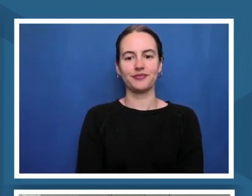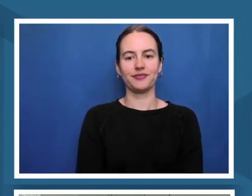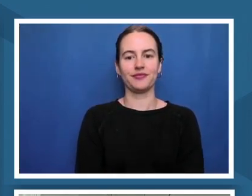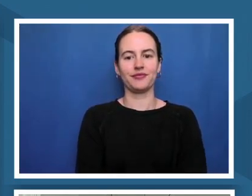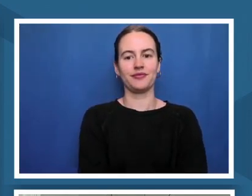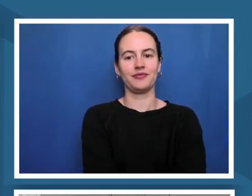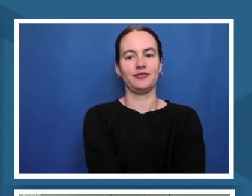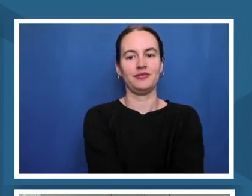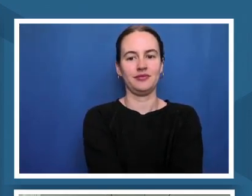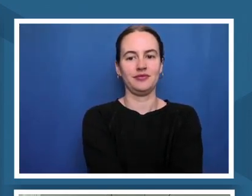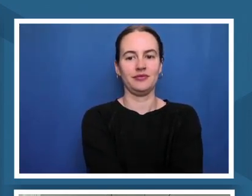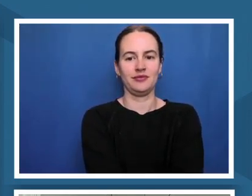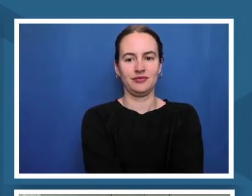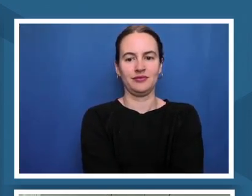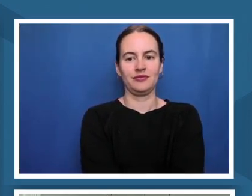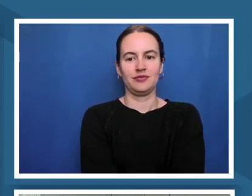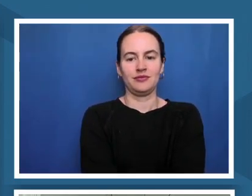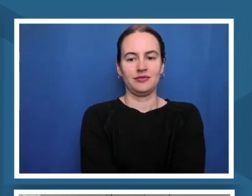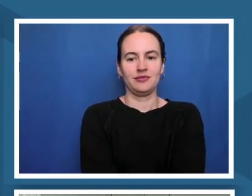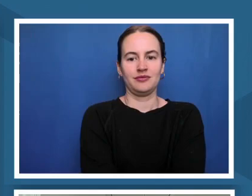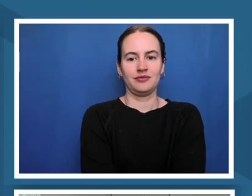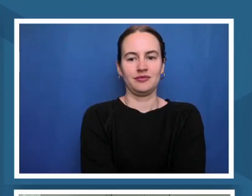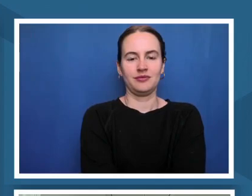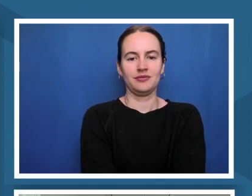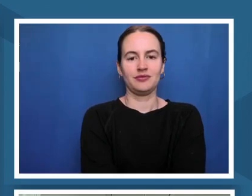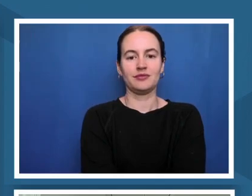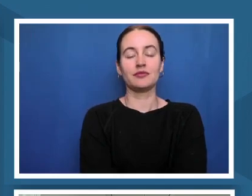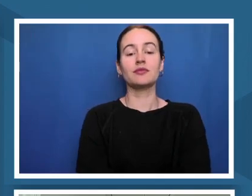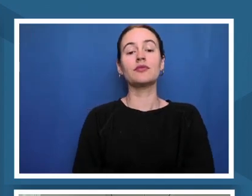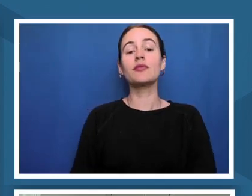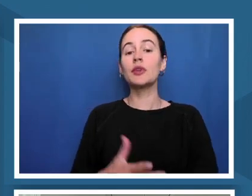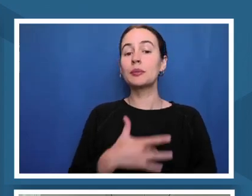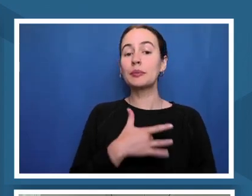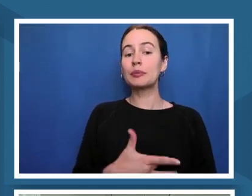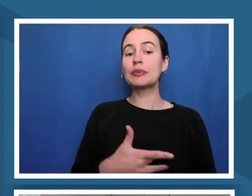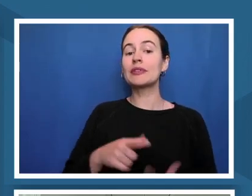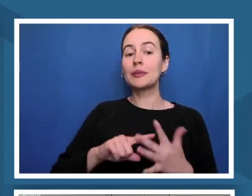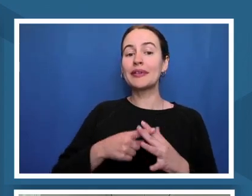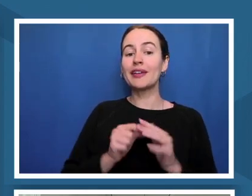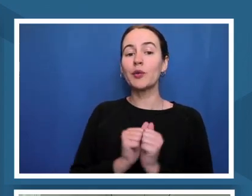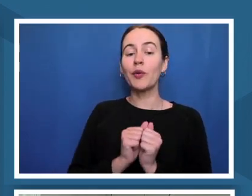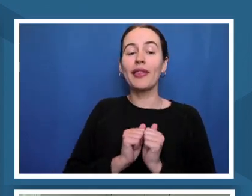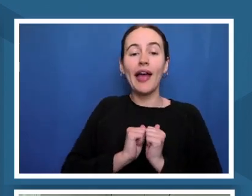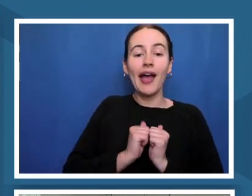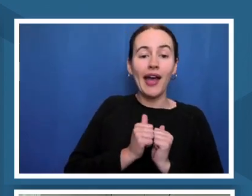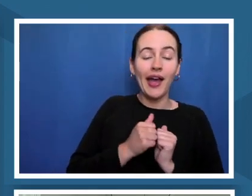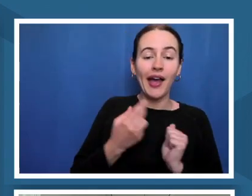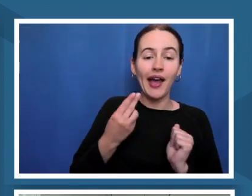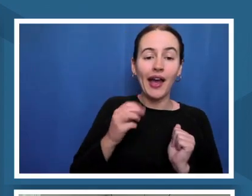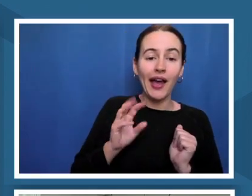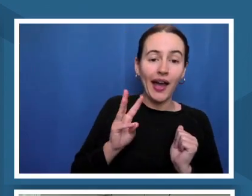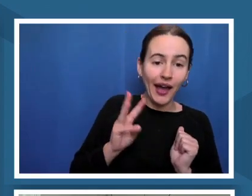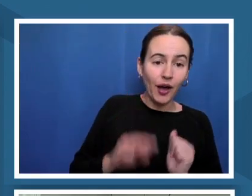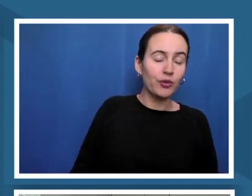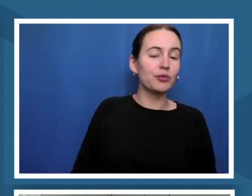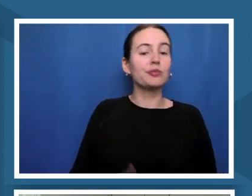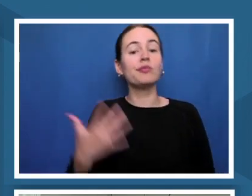these are questions that often begin with how and why or for what reason